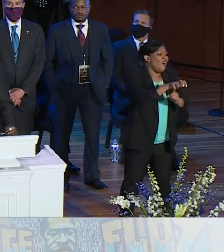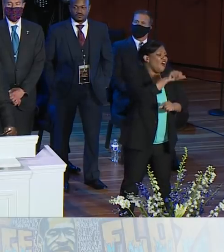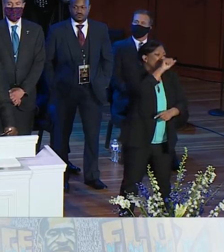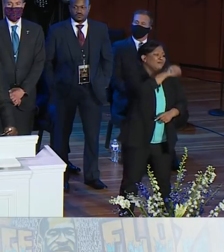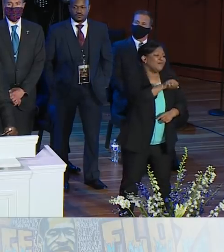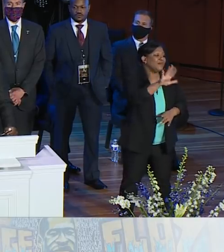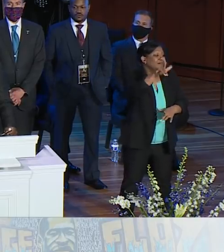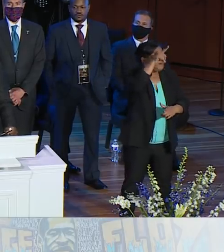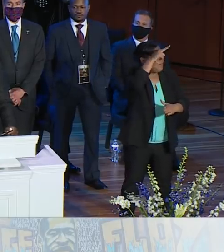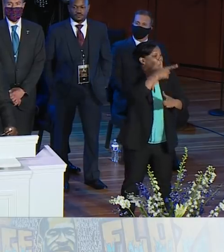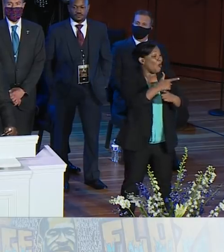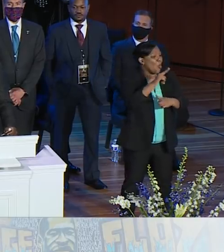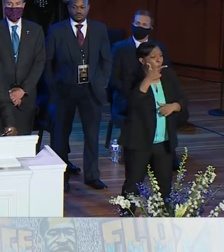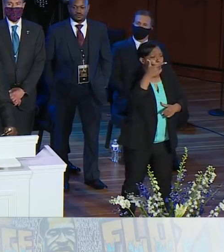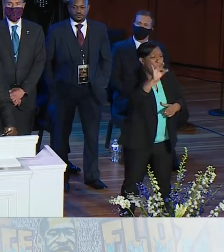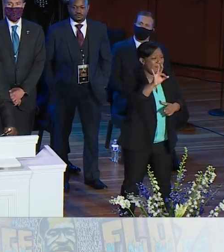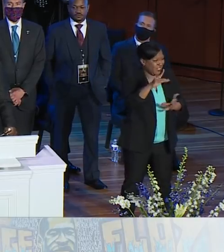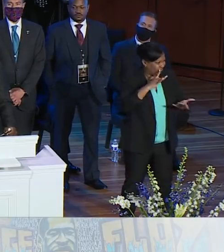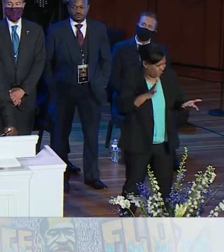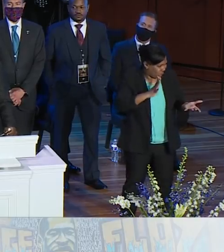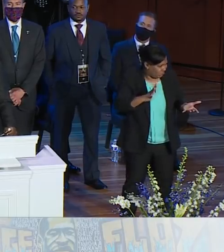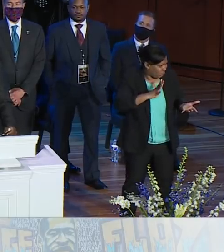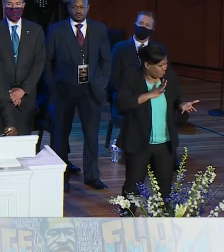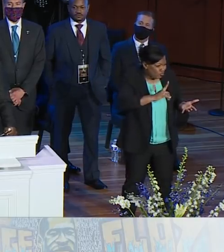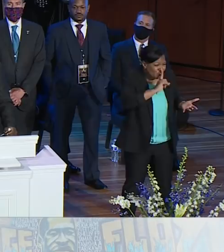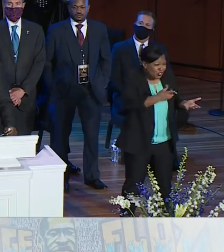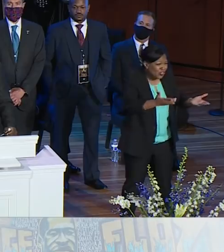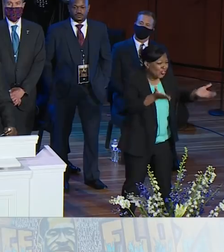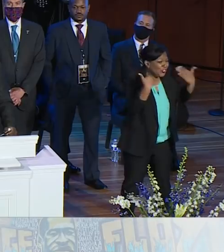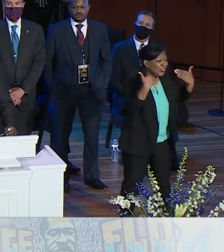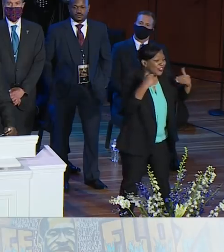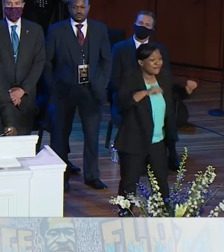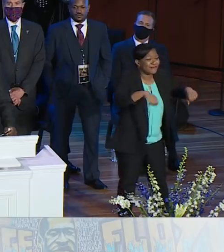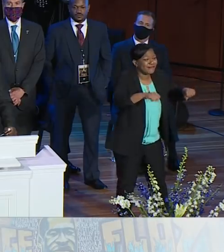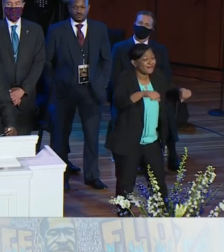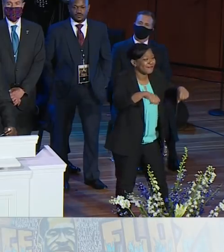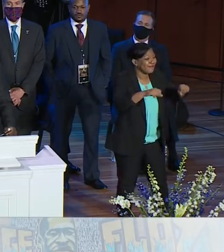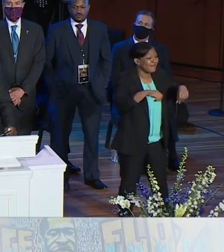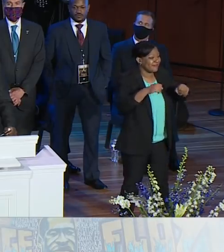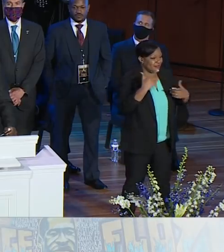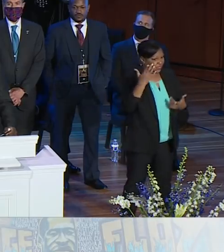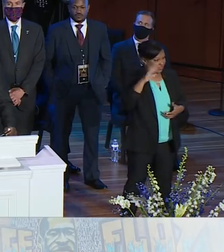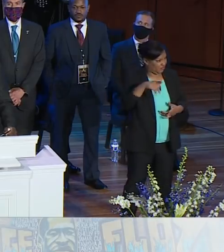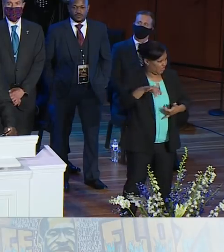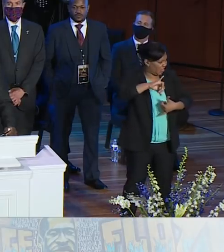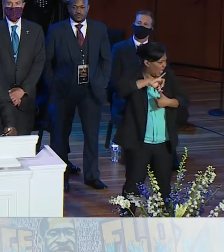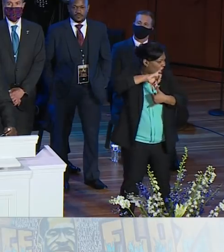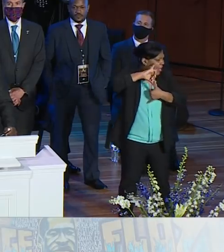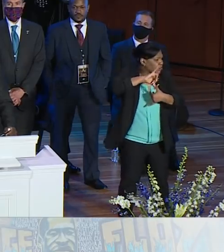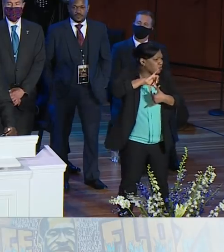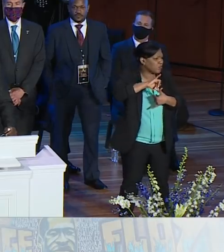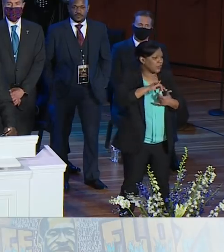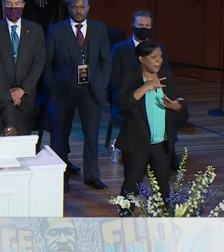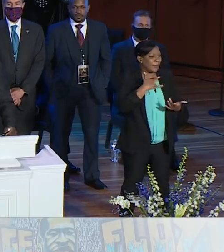THEY WANTED TO STAY WITH HER. THEY LOVED HER, YOU KNOW? AND MY BROTHER, HE WAS OKAY WITH IT. SO THEN YOU HAD THREE, TO ME,